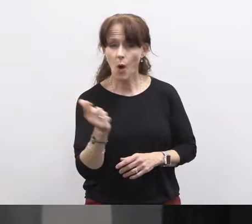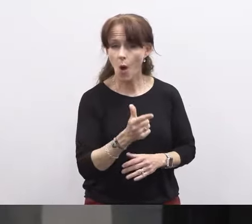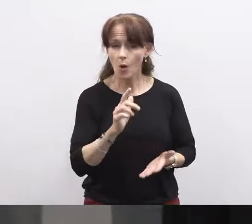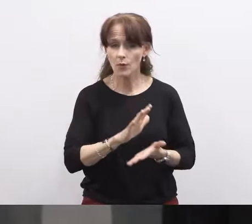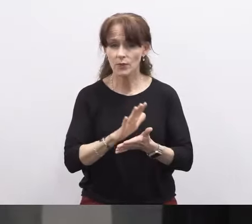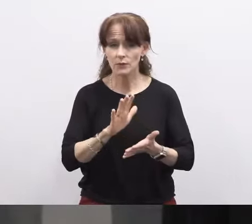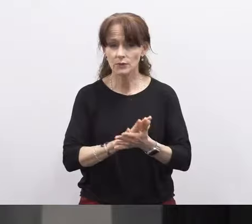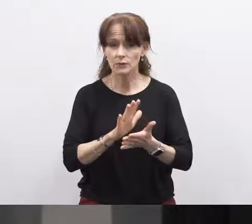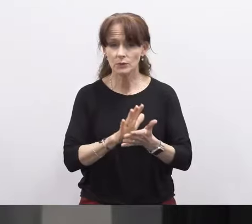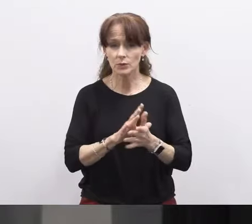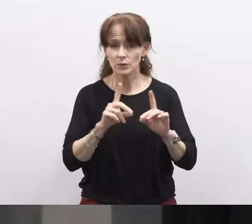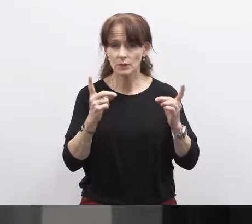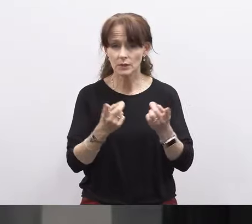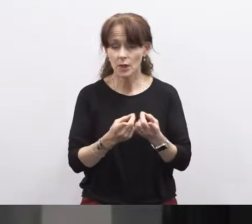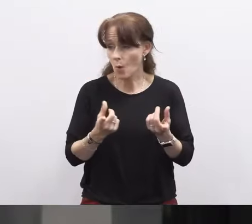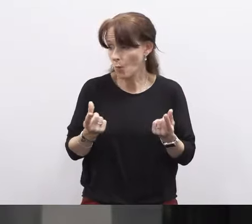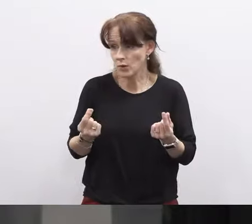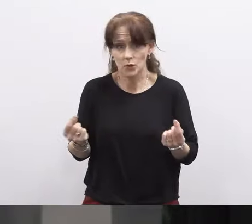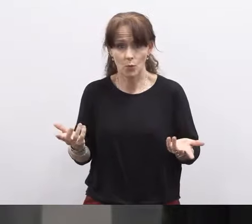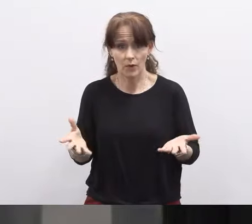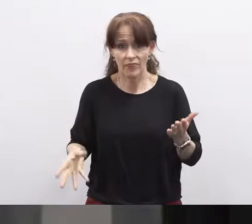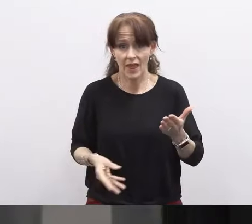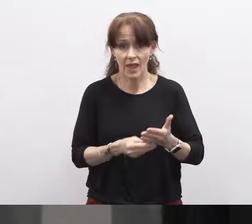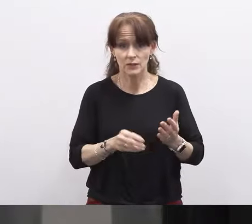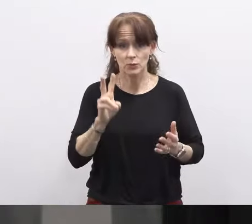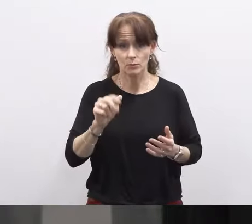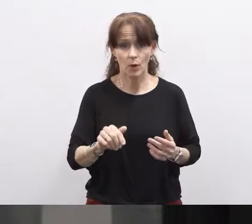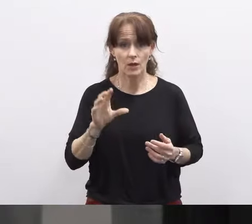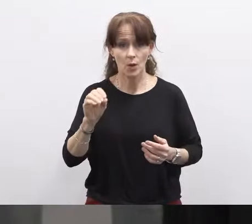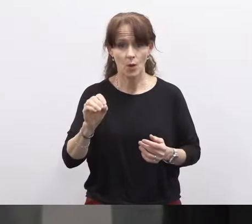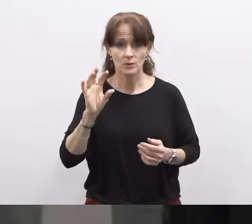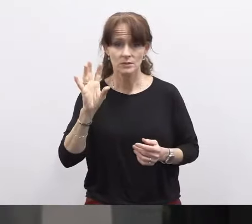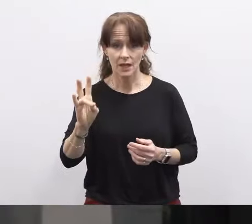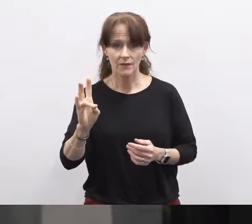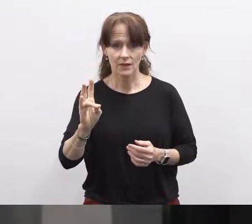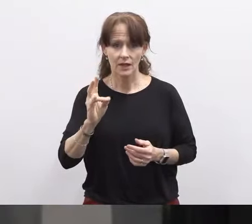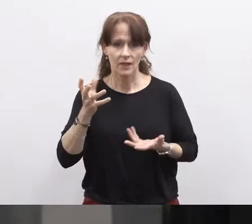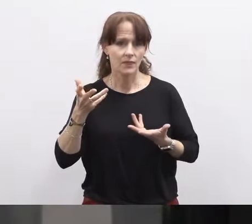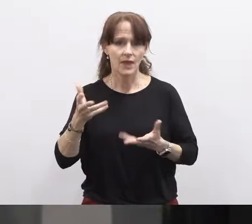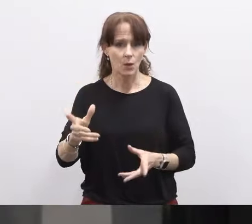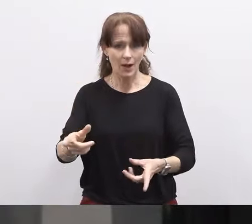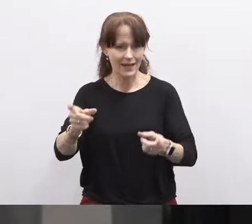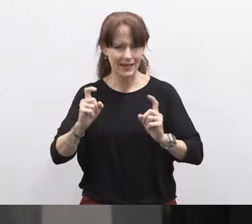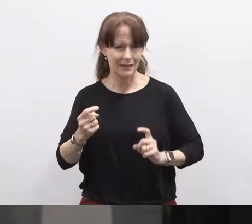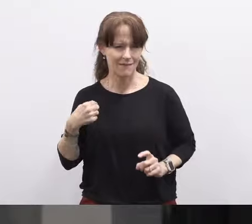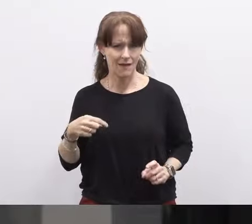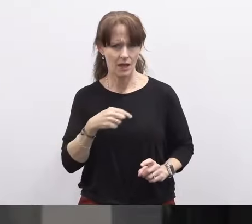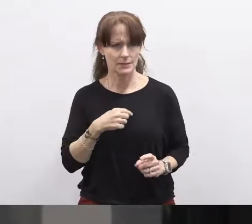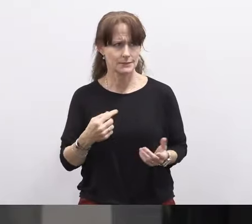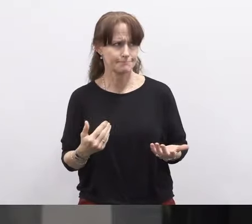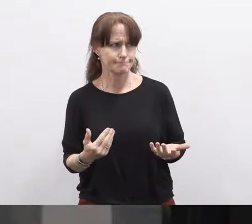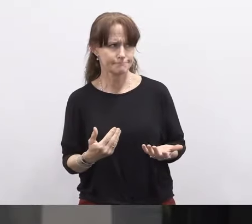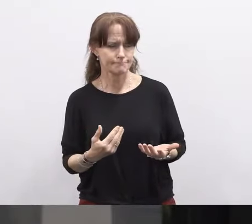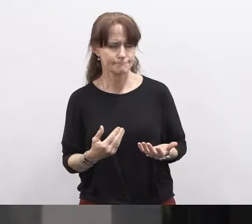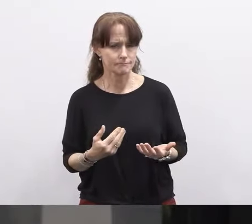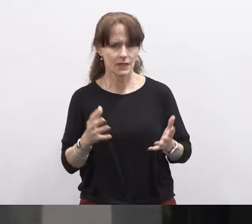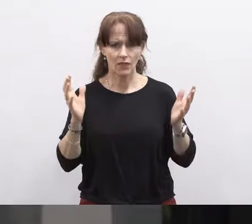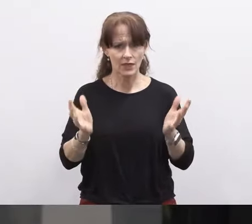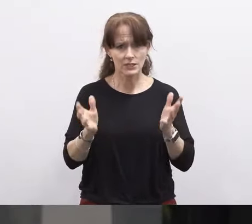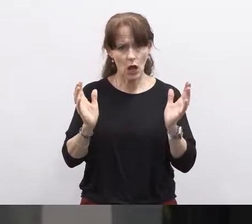what is the district going to do with the extra 2.07 that they don't want to give us? And so a lot of the talk that's going on now